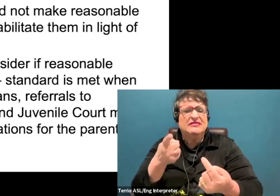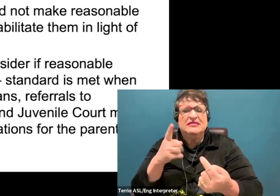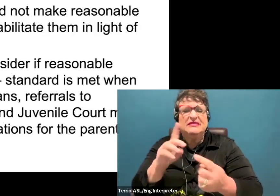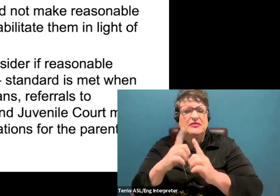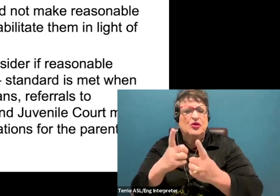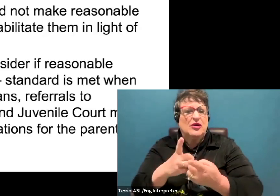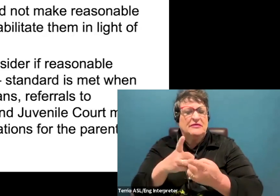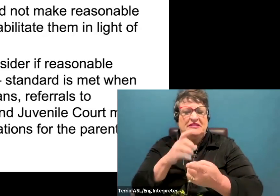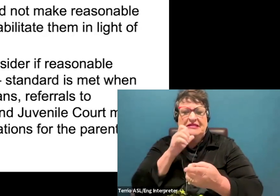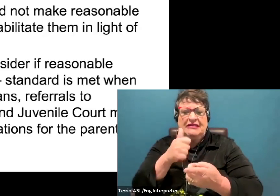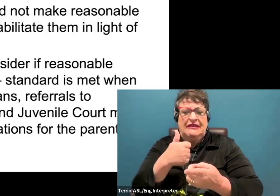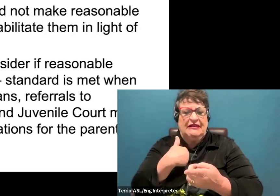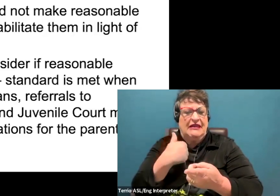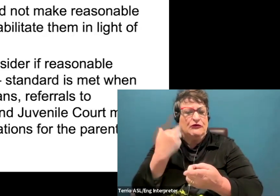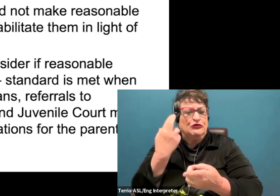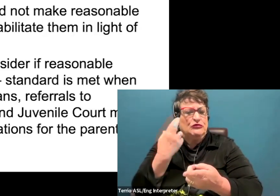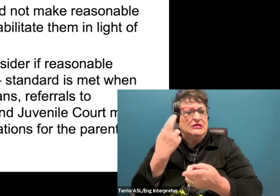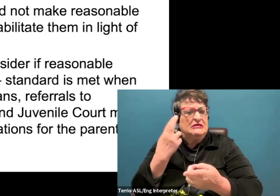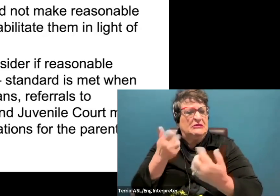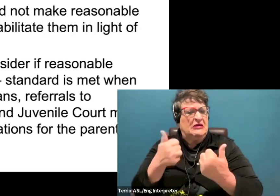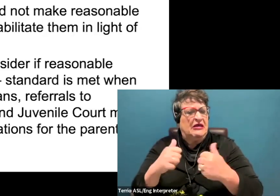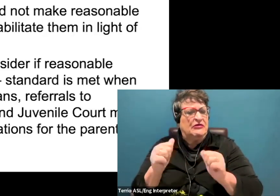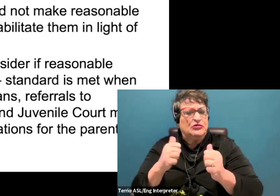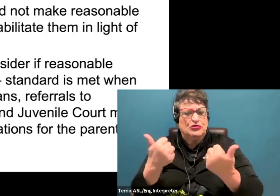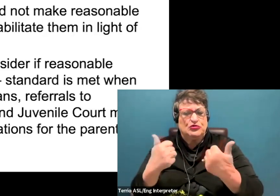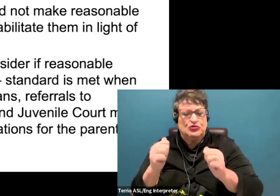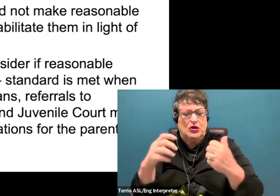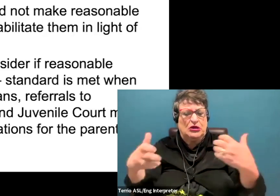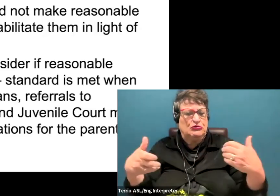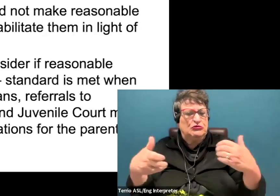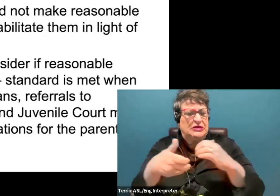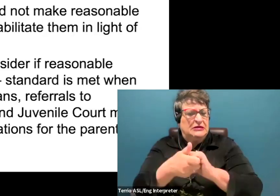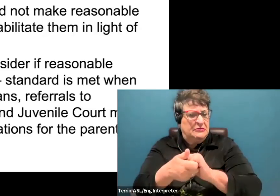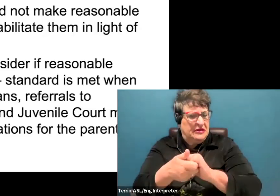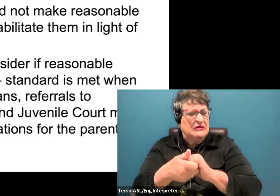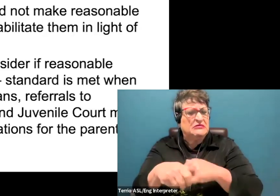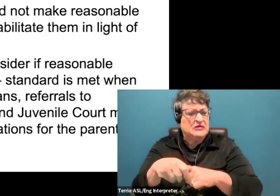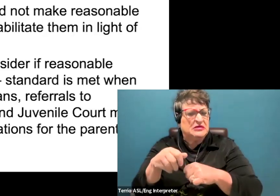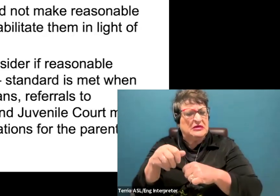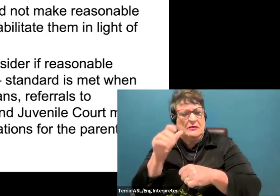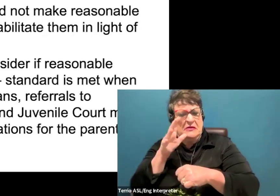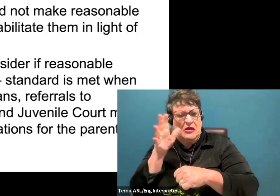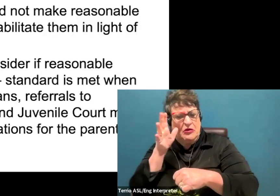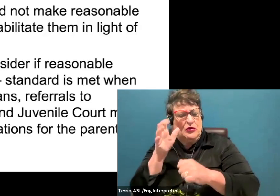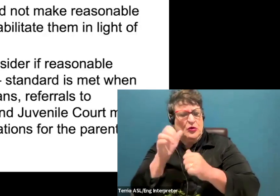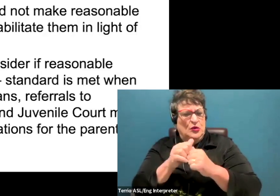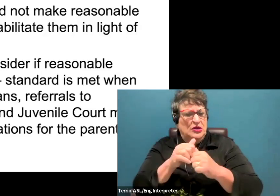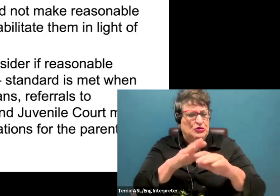with the child or to be able to even rehabilitate them in light of both Section 504 and the ADA.